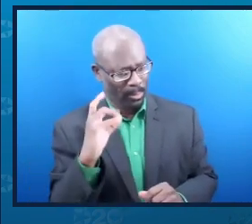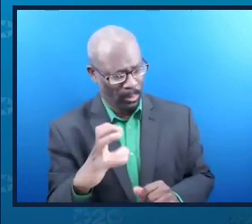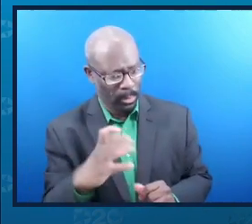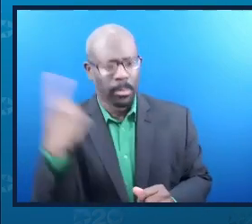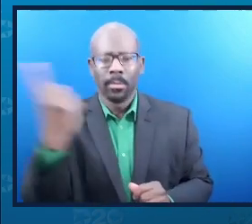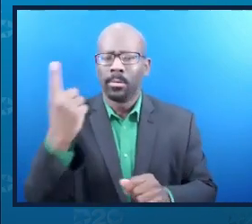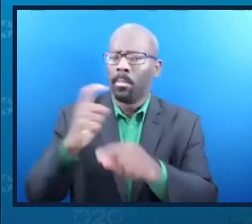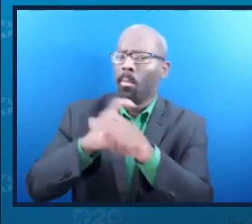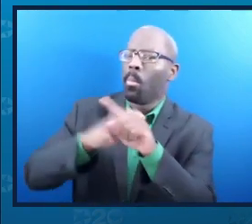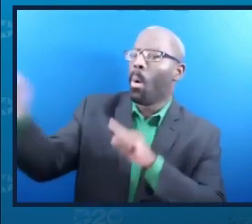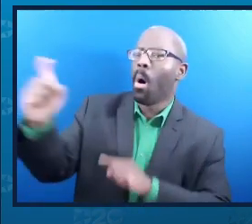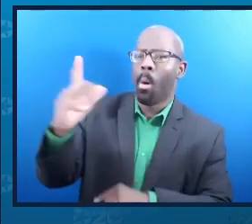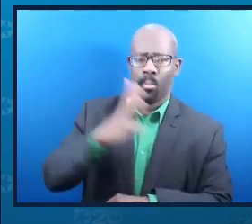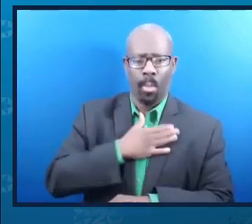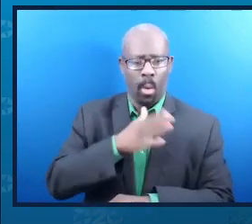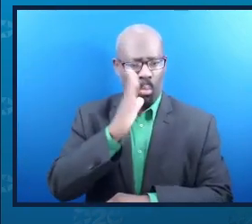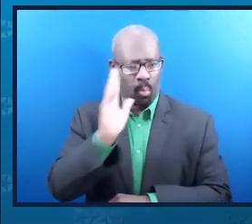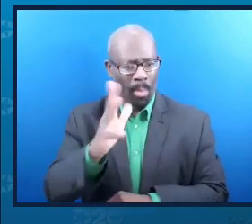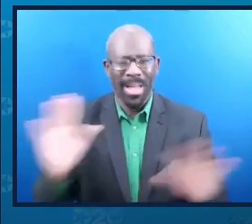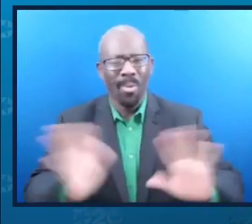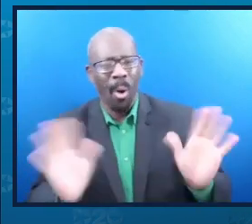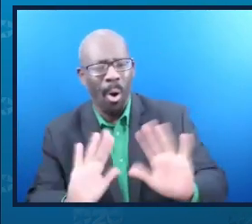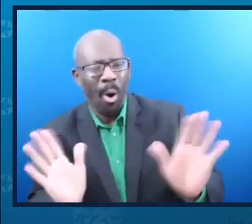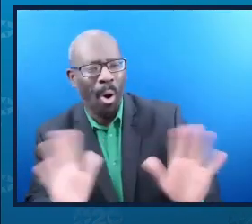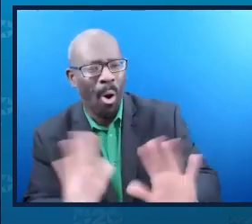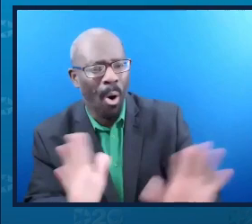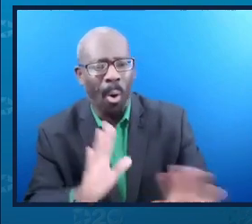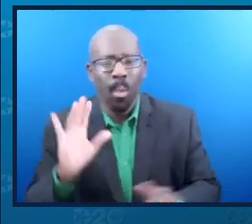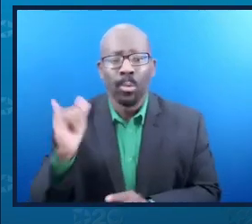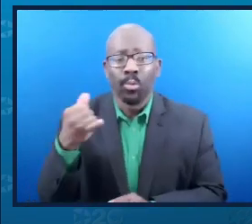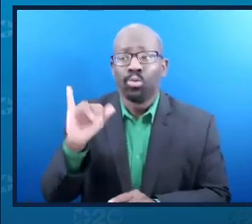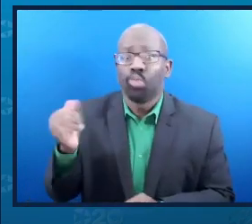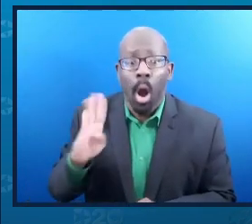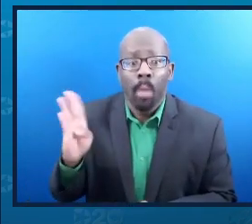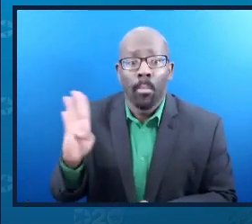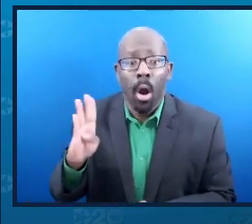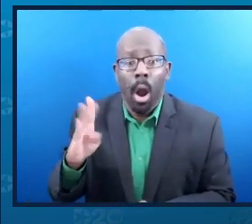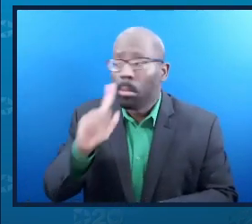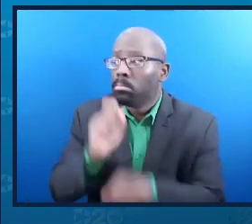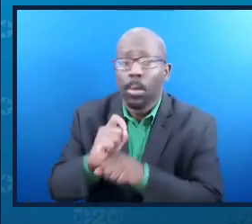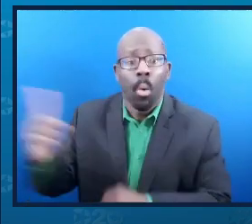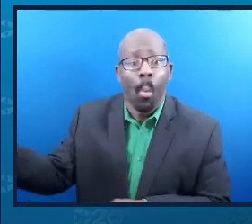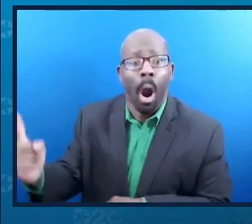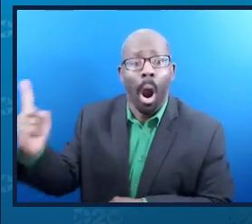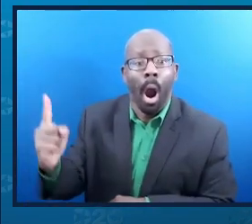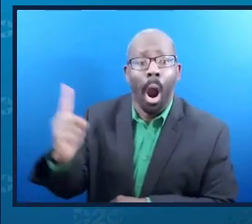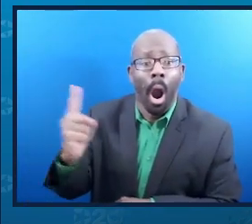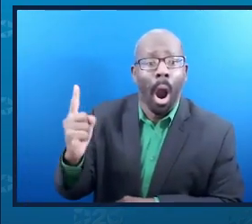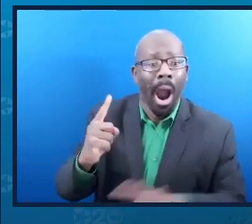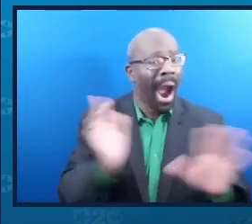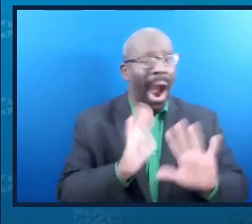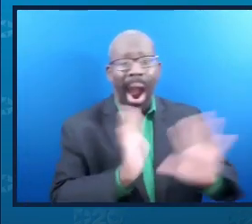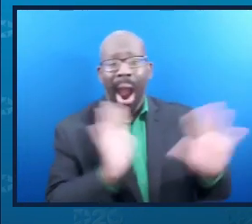SAID JOE BIDEN IS WALKING BY. SHE GOES OH MY GOD. I SEE A STARE GOING LIKE, NO,